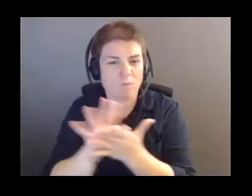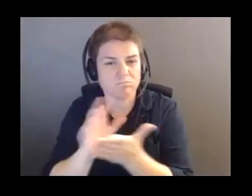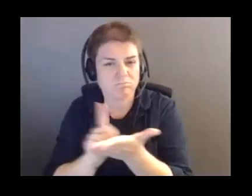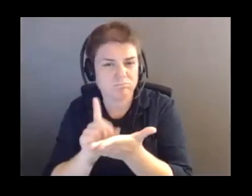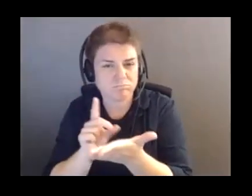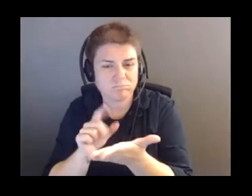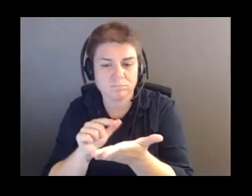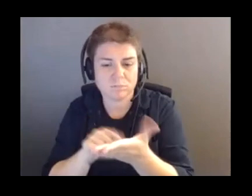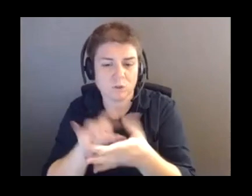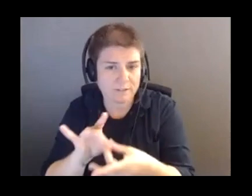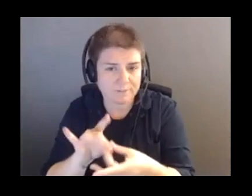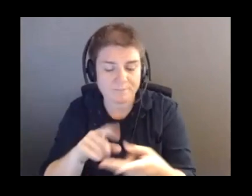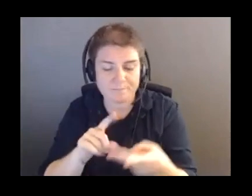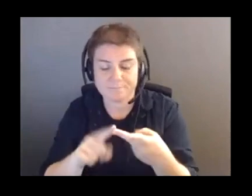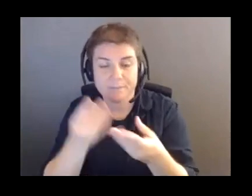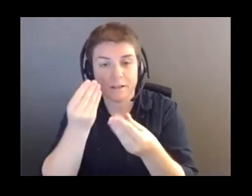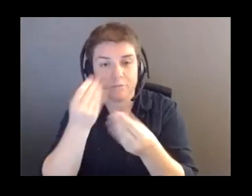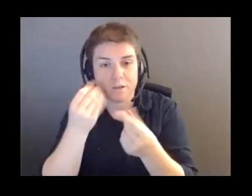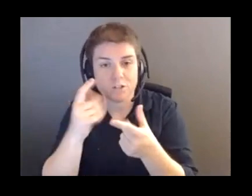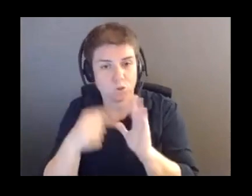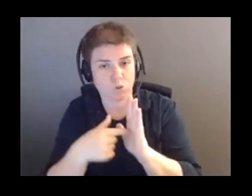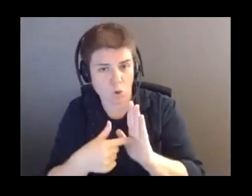might include documentation or information that demonstrates your research you've done